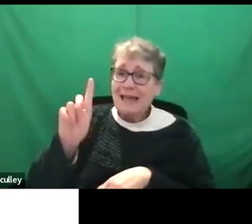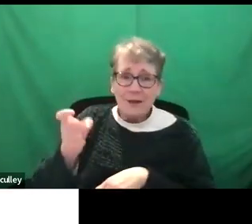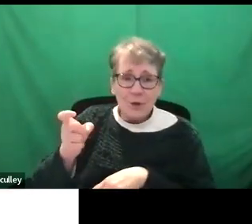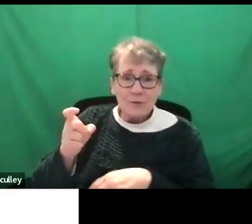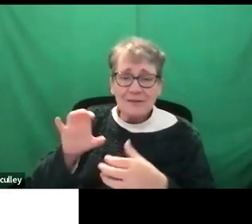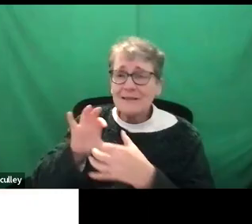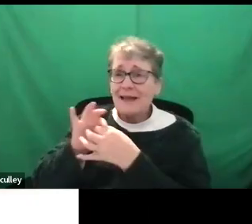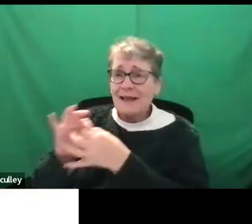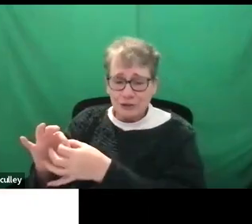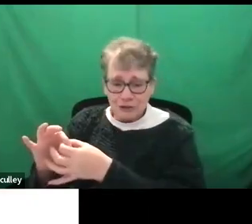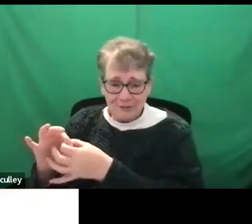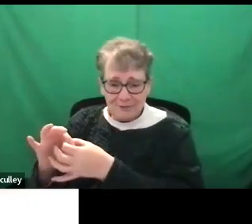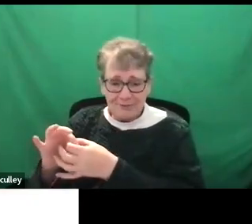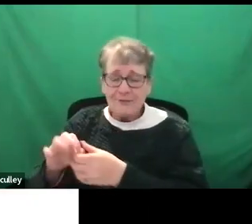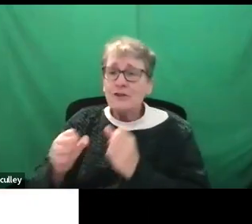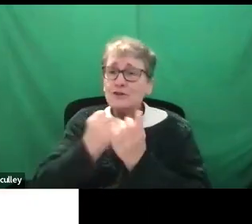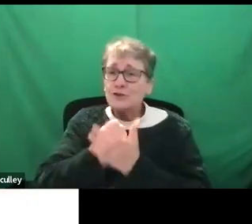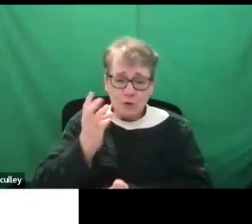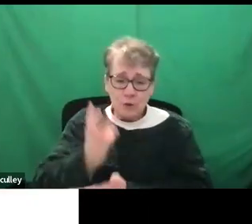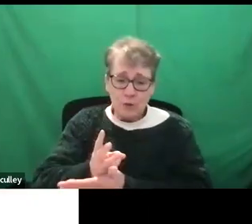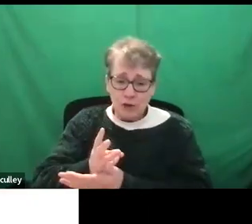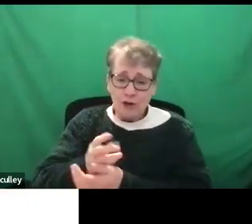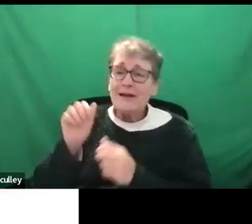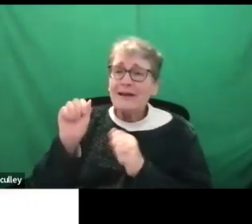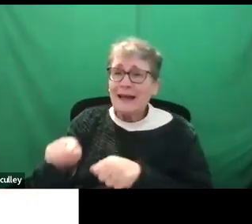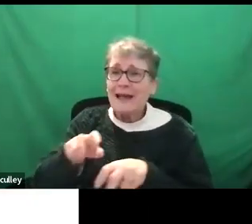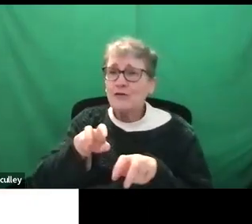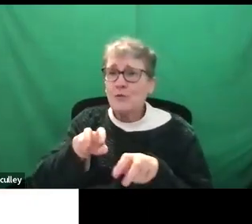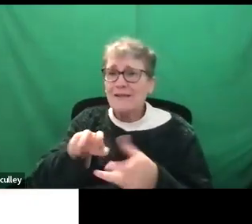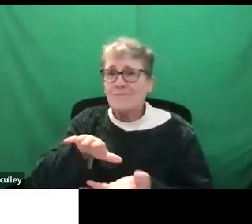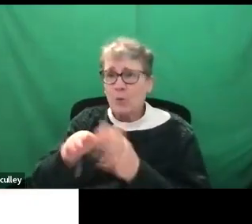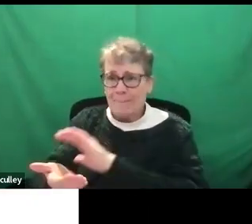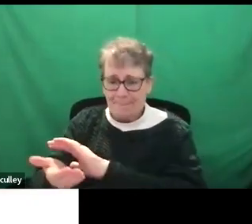Some final thoughts for you. From diagnosis to connection,